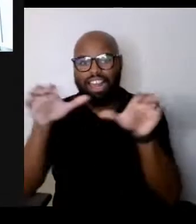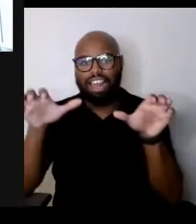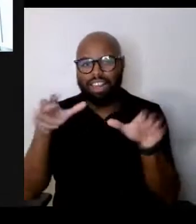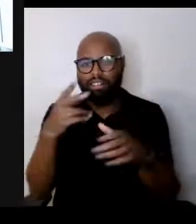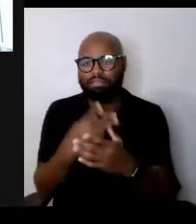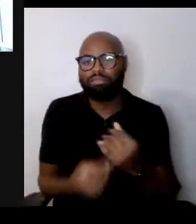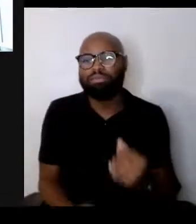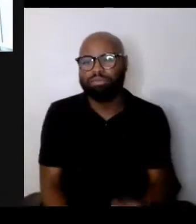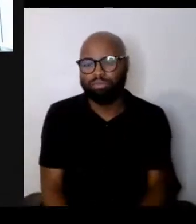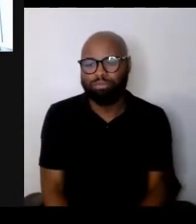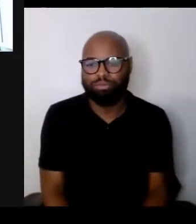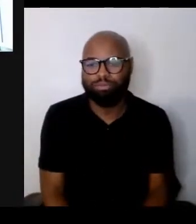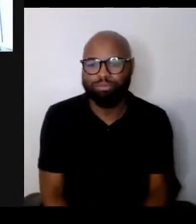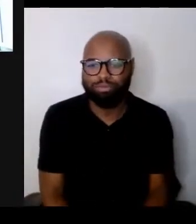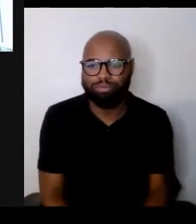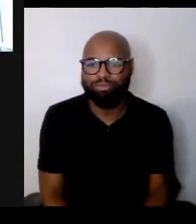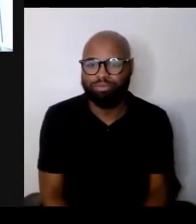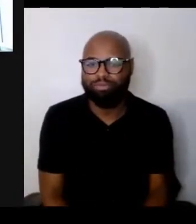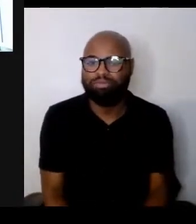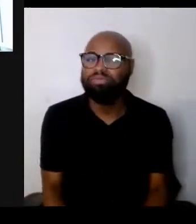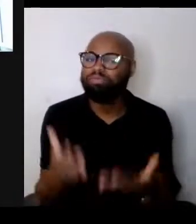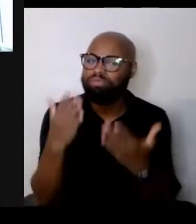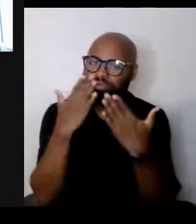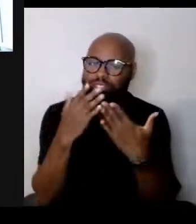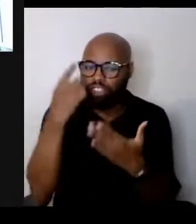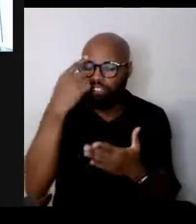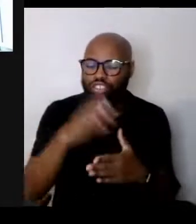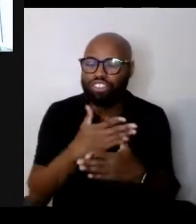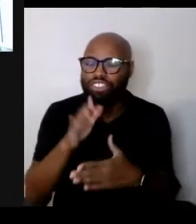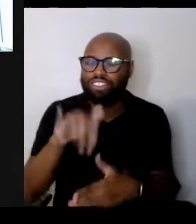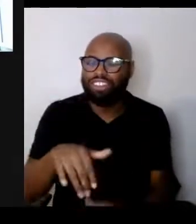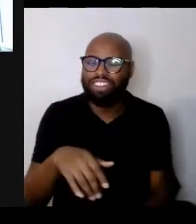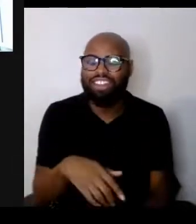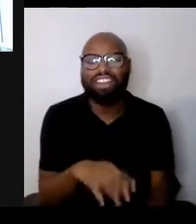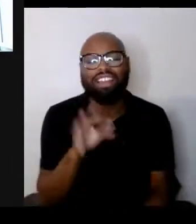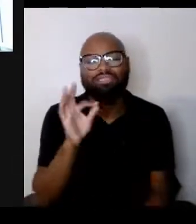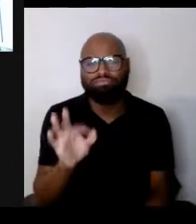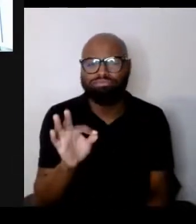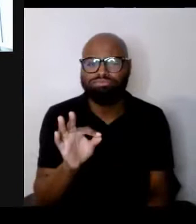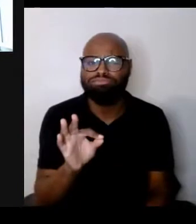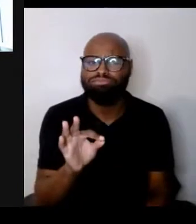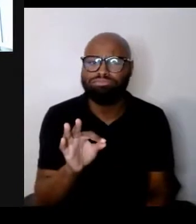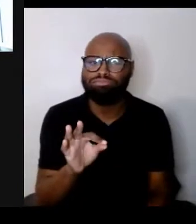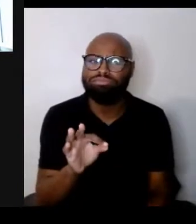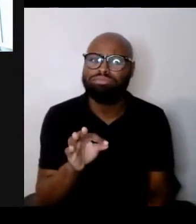That's amazing. Thank you for sharing that, Husniye. I wanna lift up there,